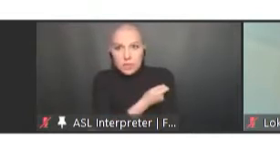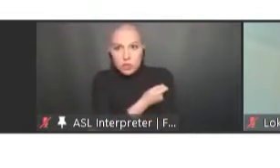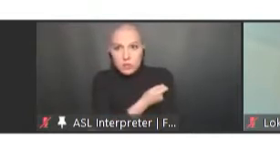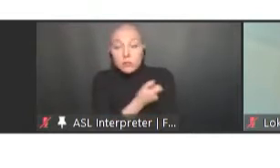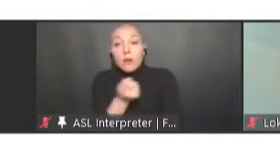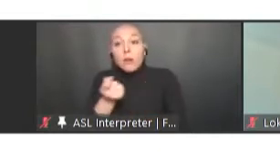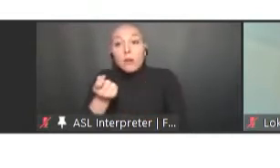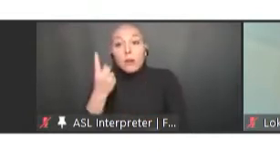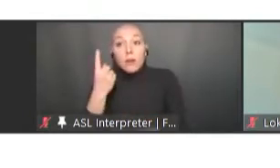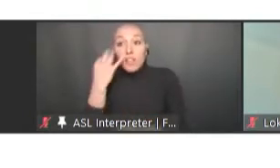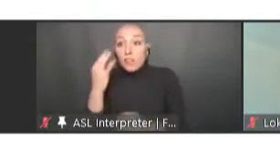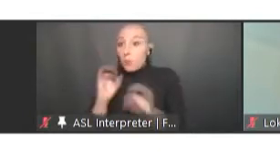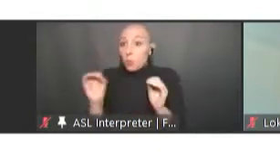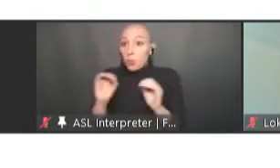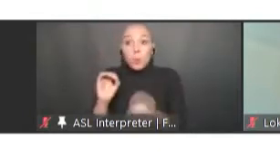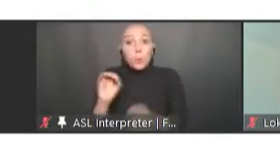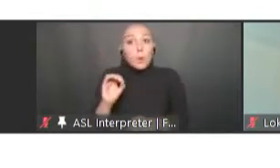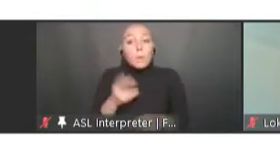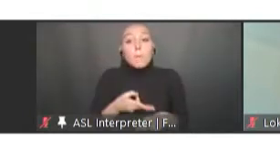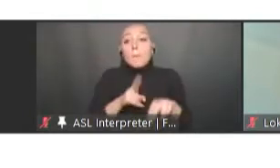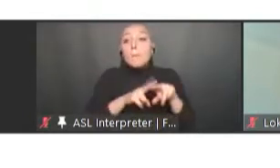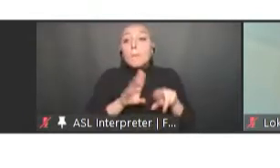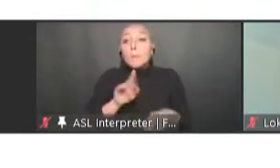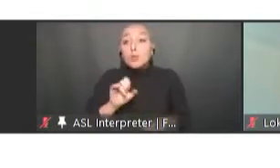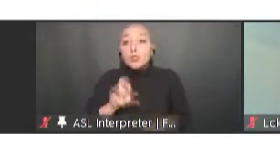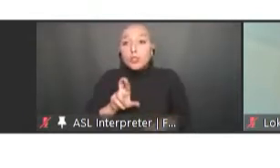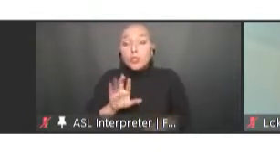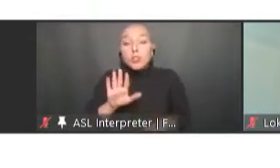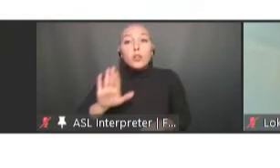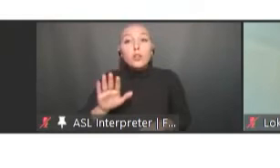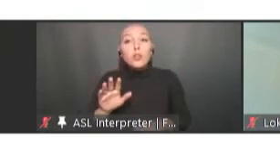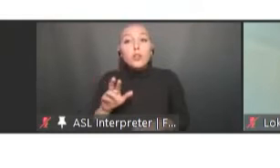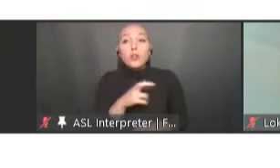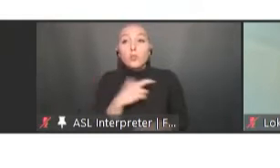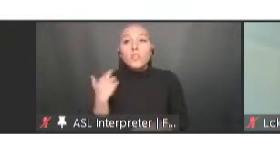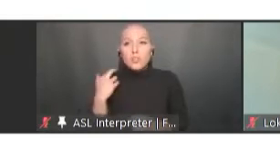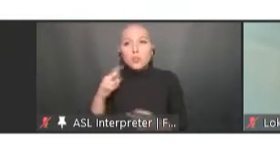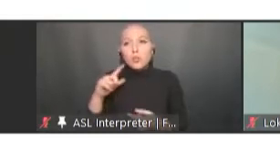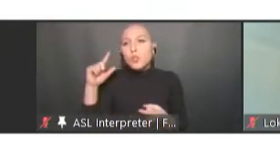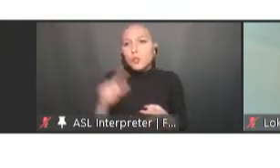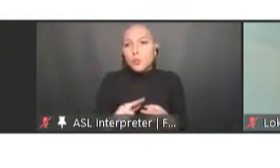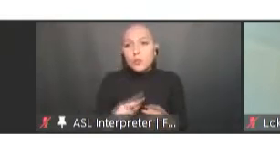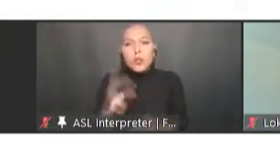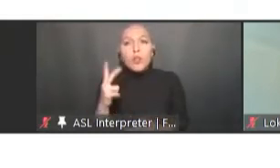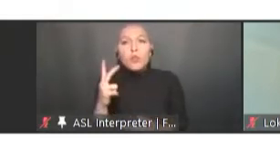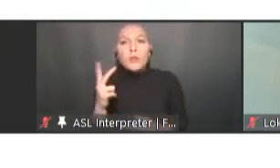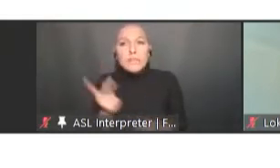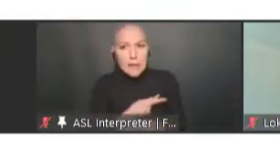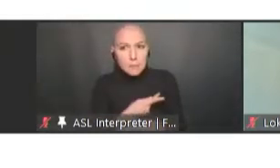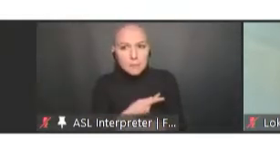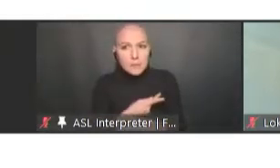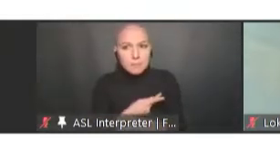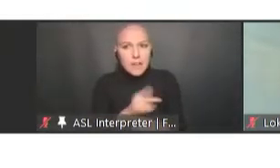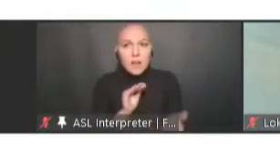So, there is a benefit. There's, you know, there has been, with Omicron, there has been a hit